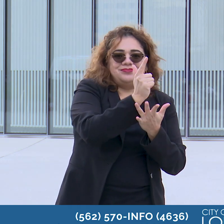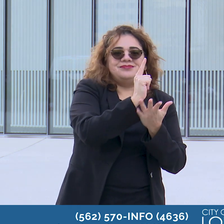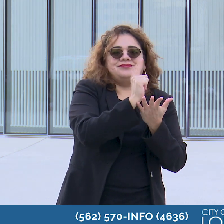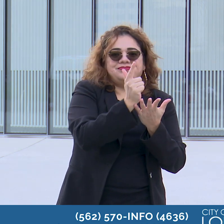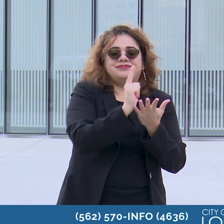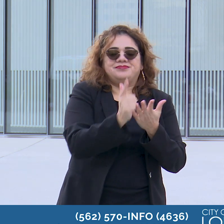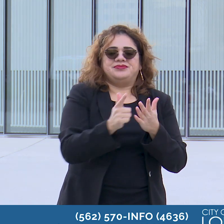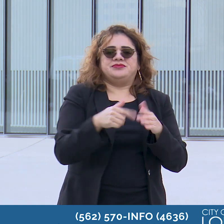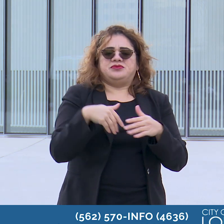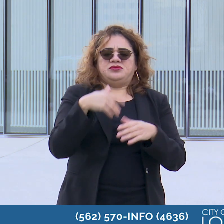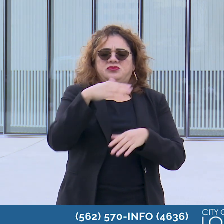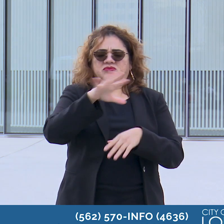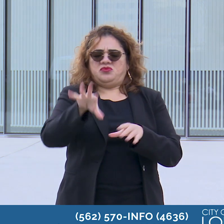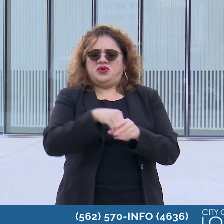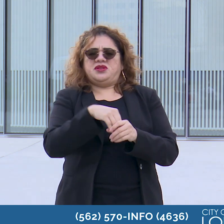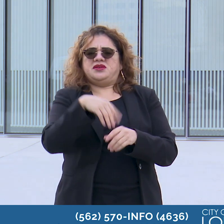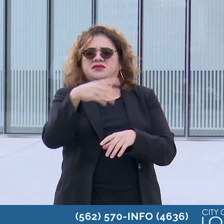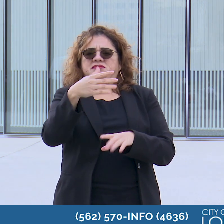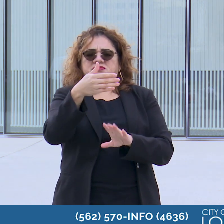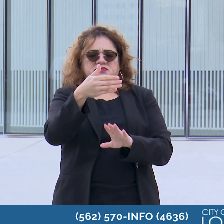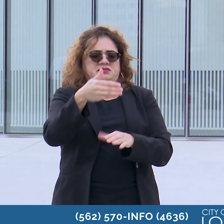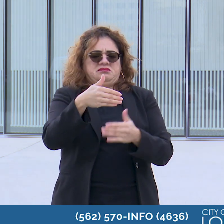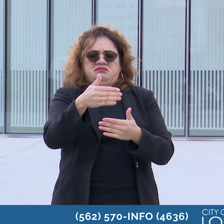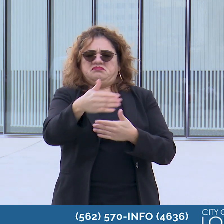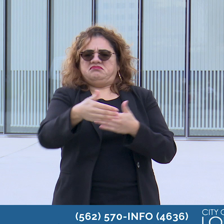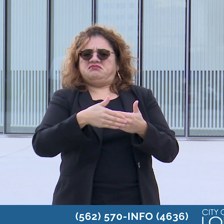ahead will all go through the vaccination process.